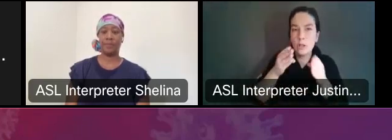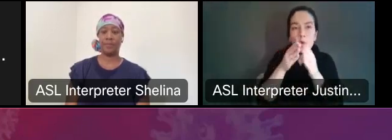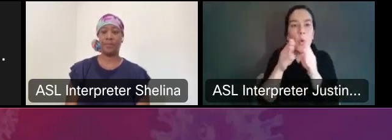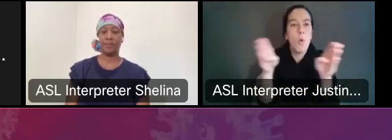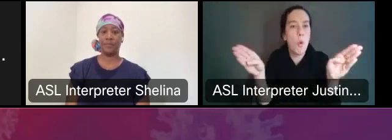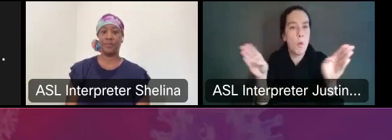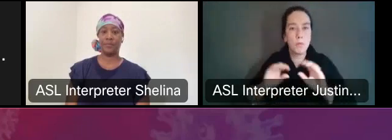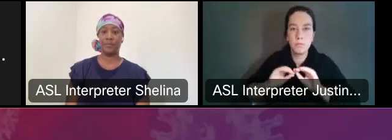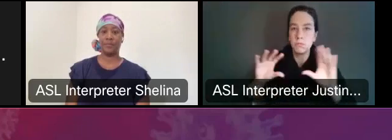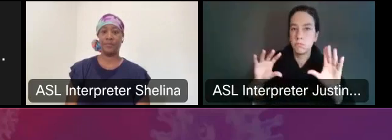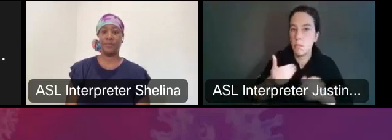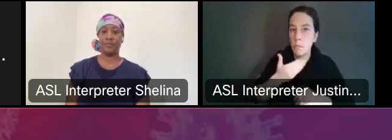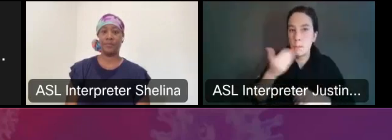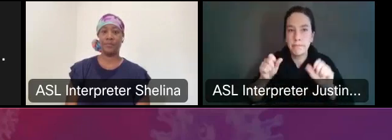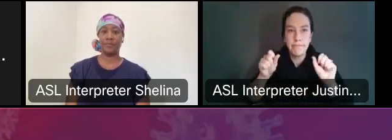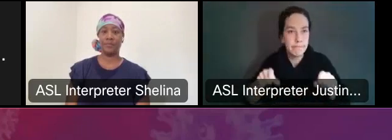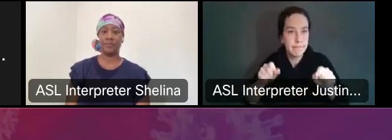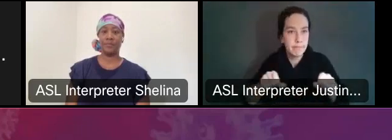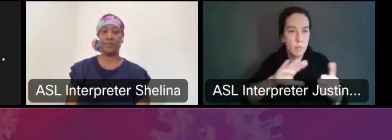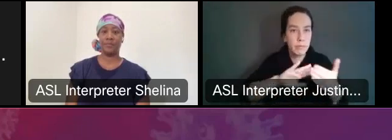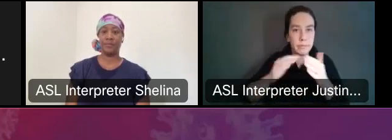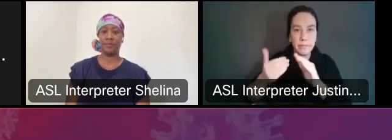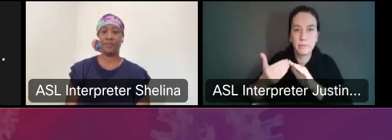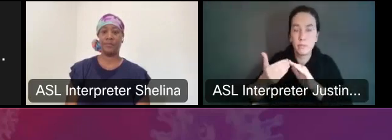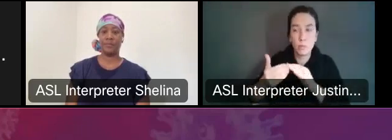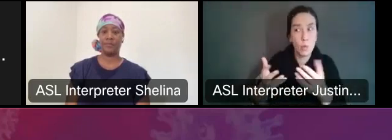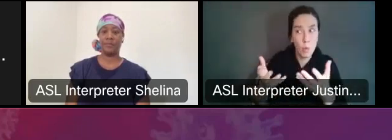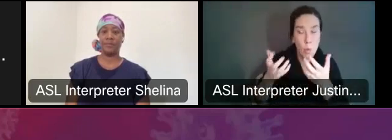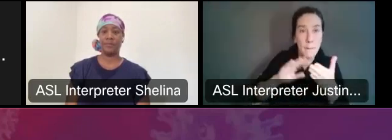We must always work to seek community input on our processes.